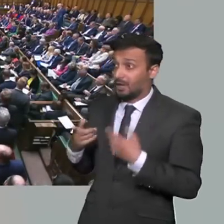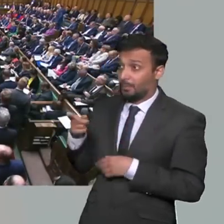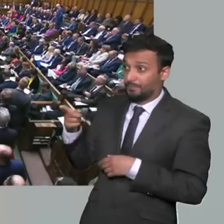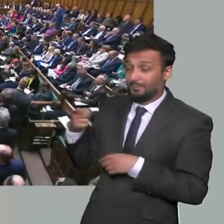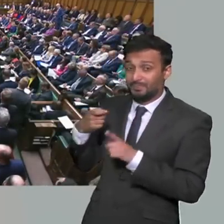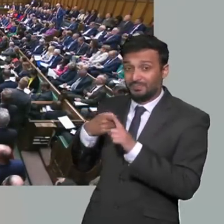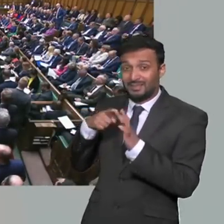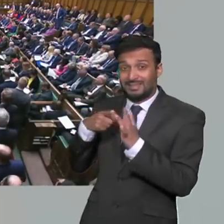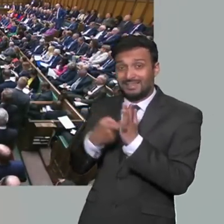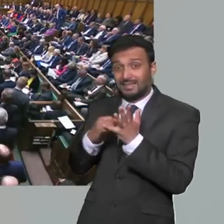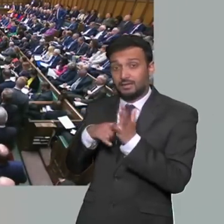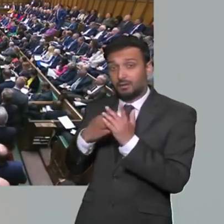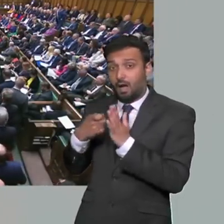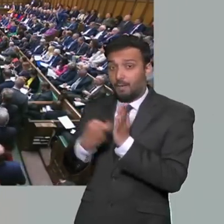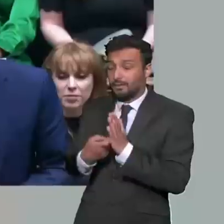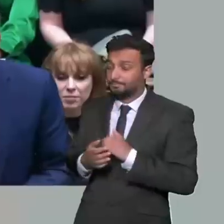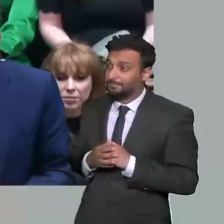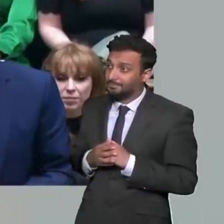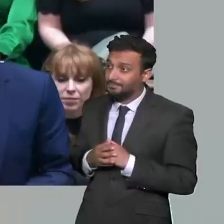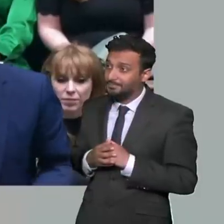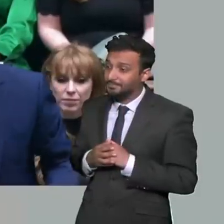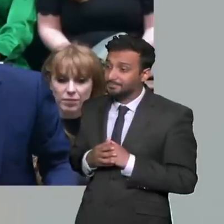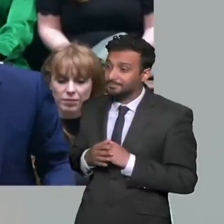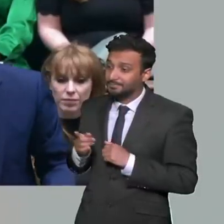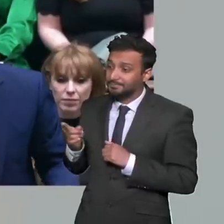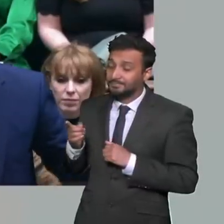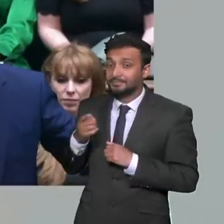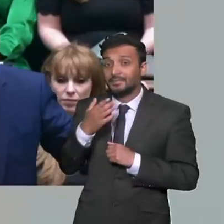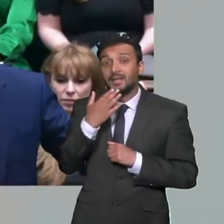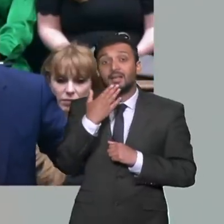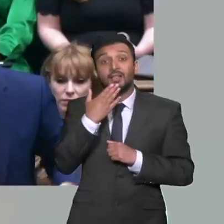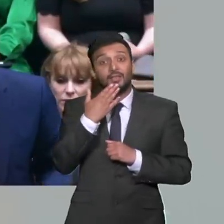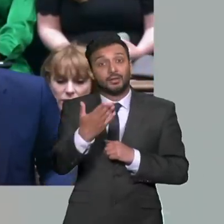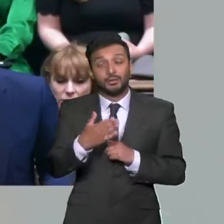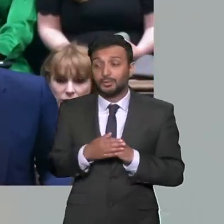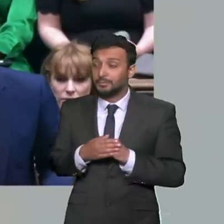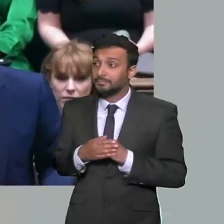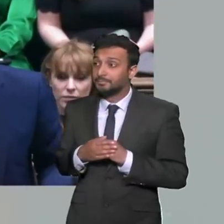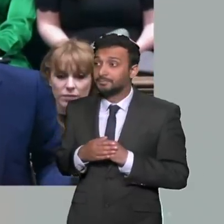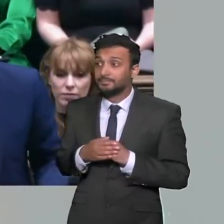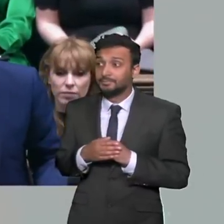Keir Starmer (Holborn and St Pancras) (Lab) My thoughts and, I know, the thoughts of the